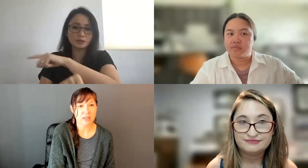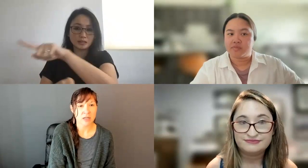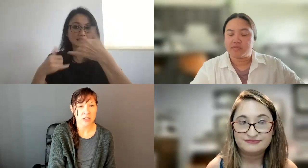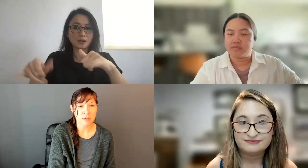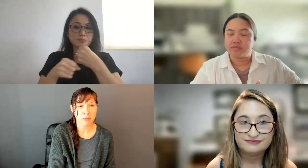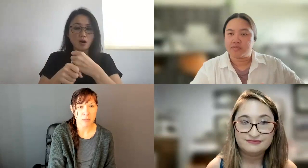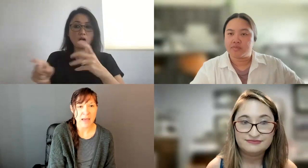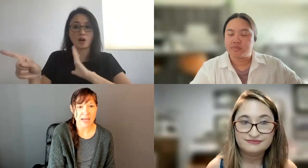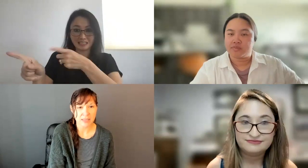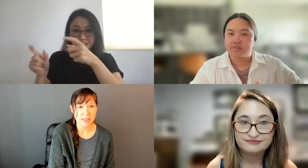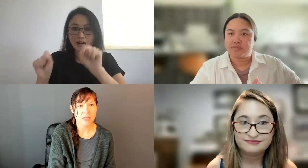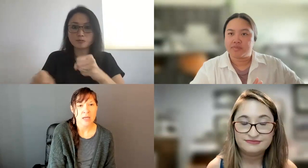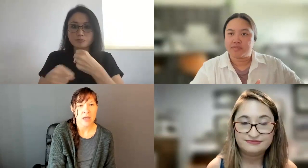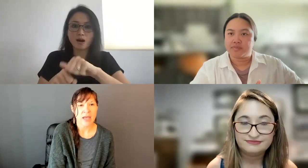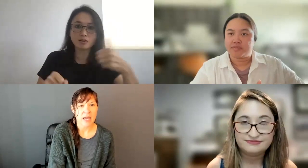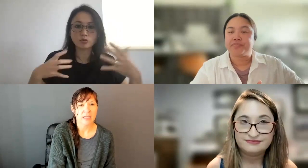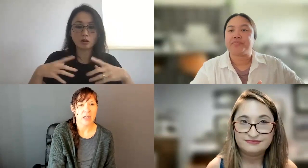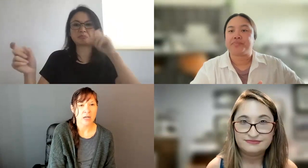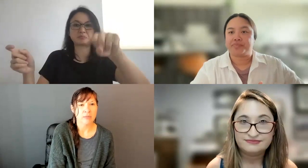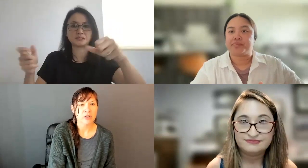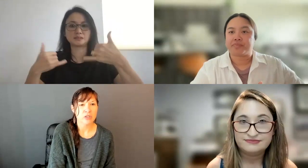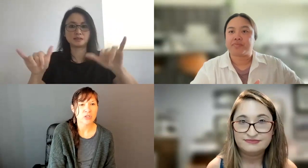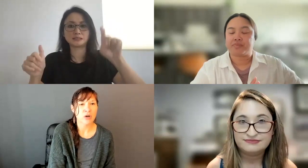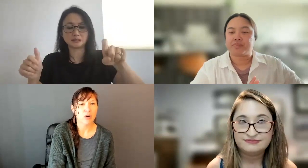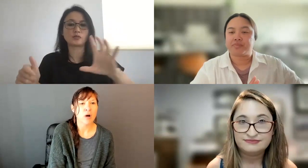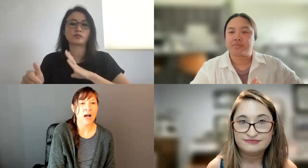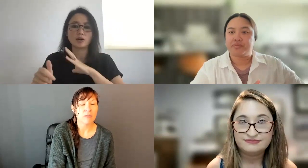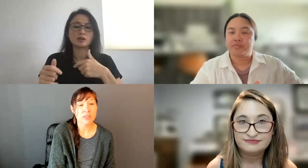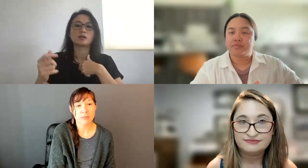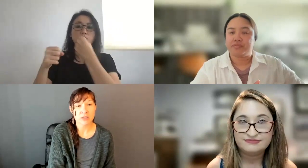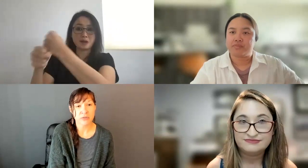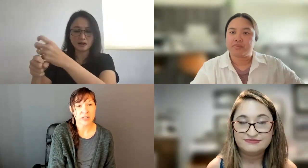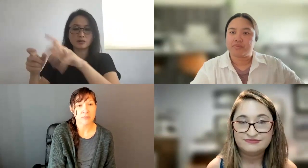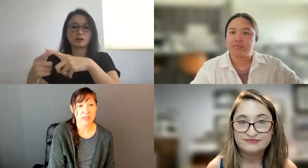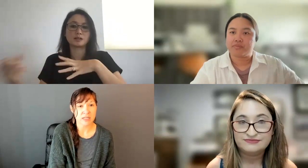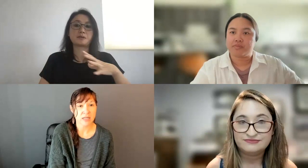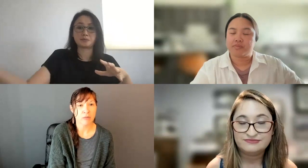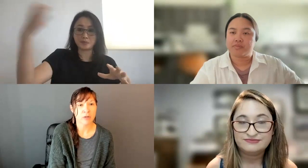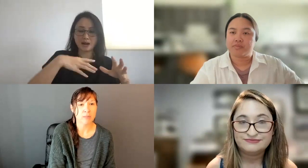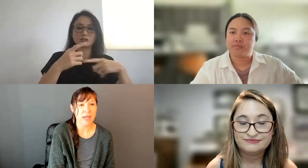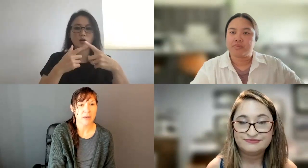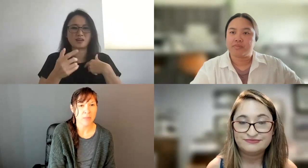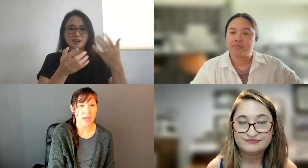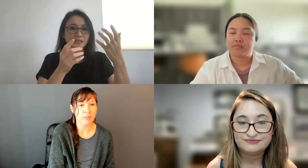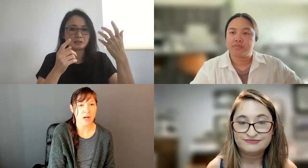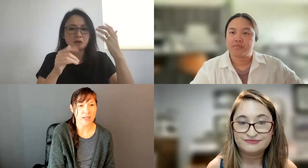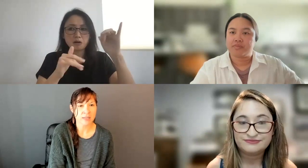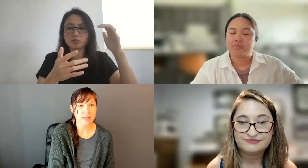and those that were open making masks, I asked if they could also make clothes. When I found out they could, I had them make some, send them to me in the mail.